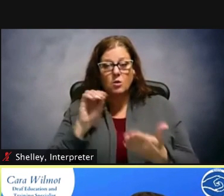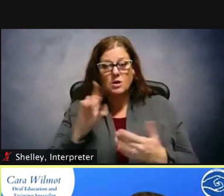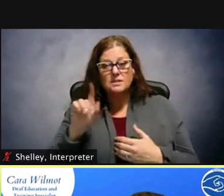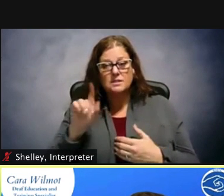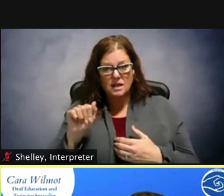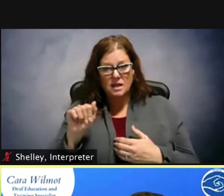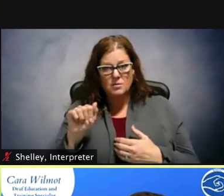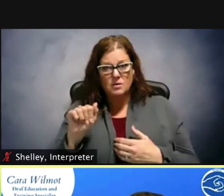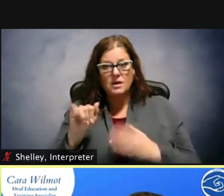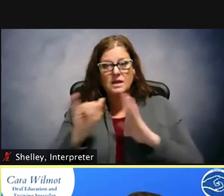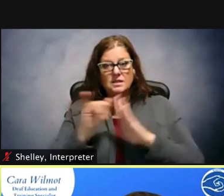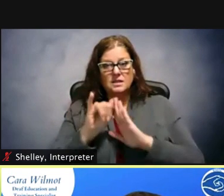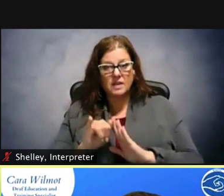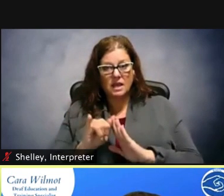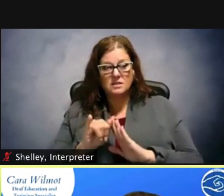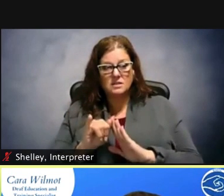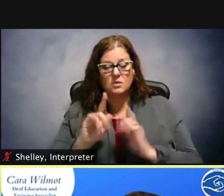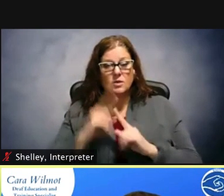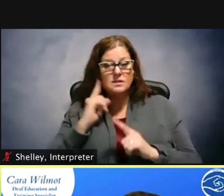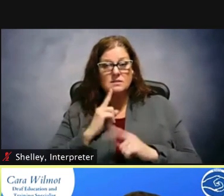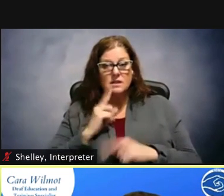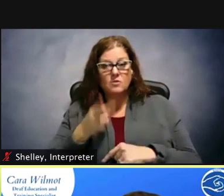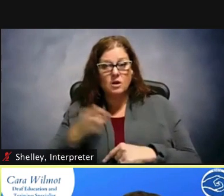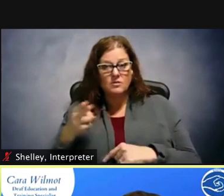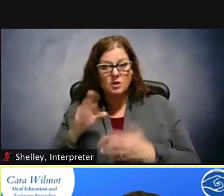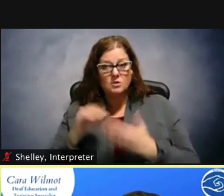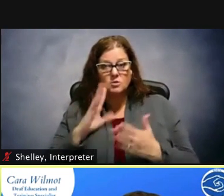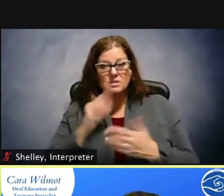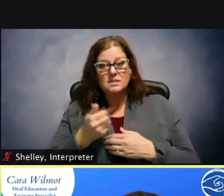identification when a deaf hard of hearing student is several grade levels behind? How